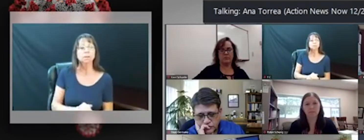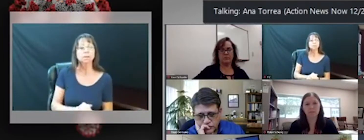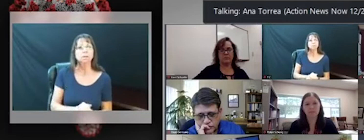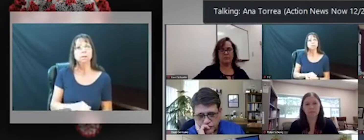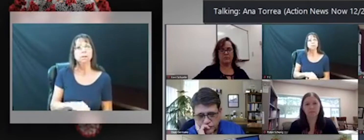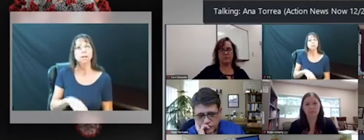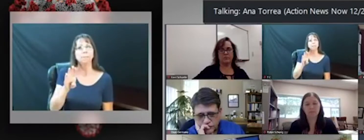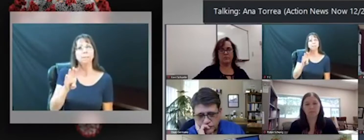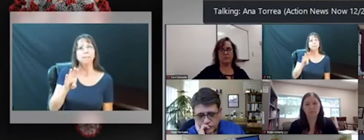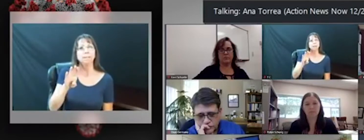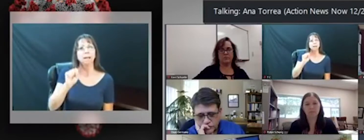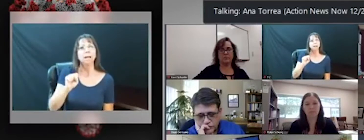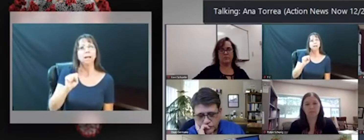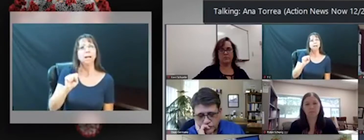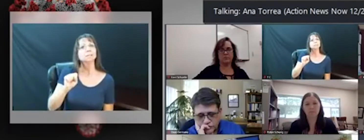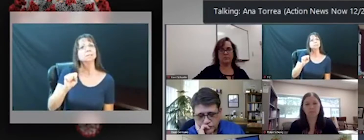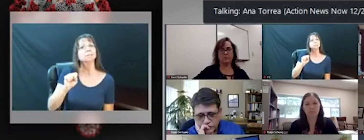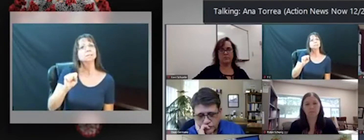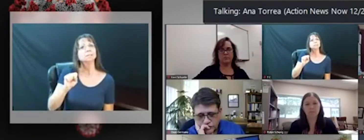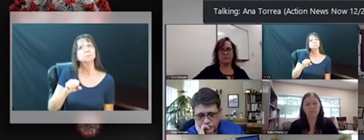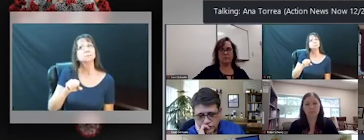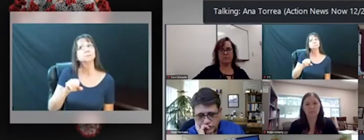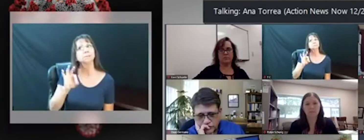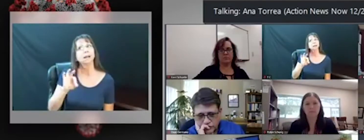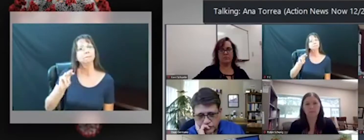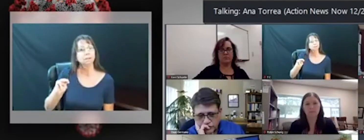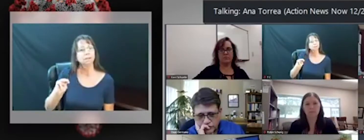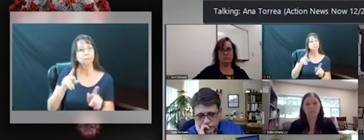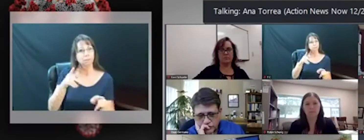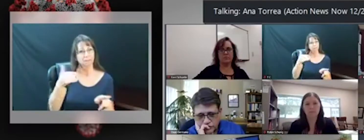like their own COVID-19 liaison like other school districts have right now?